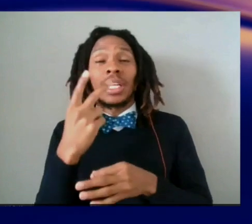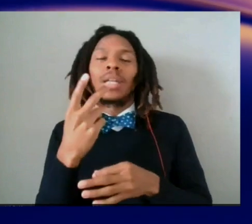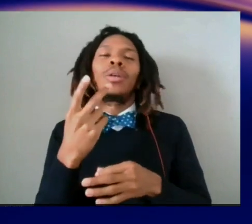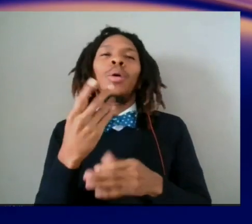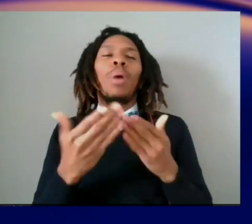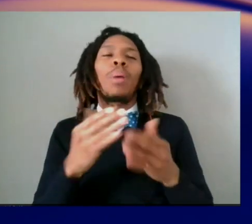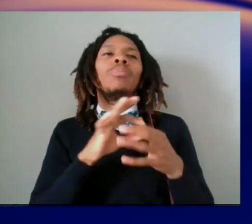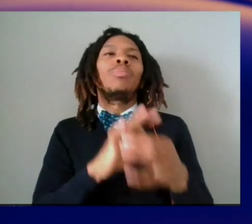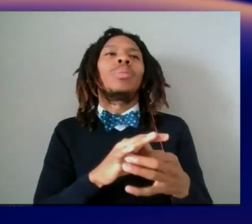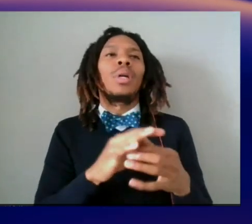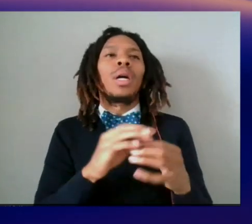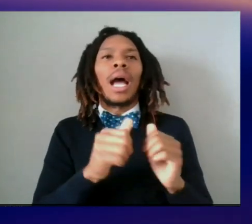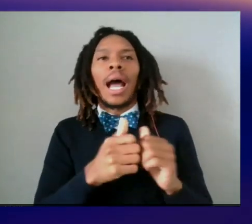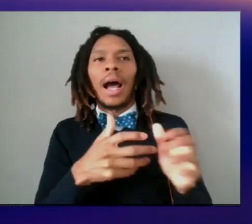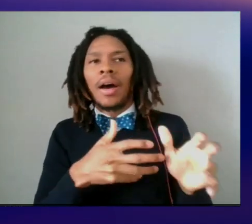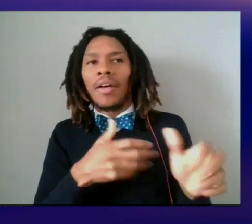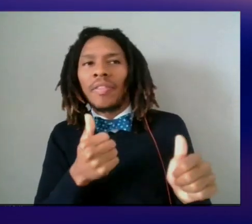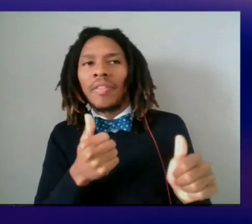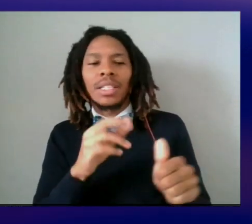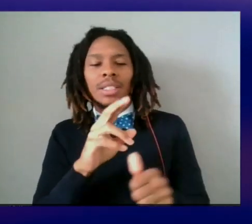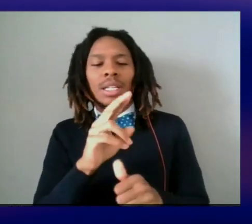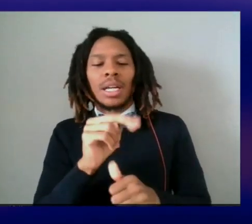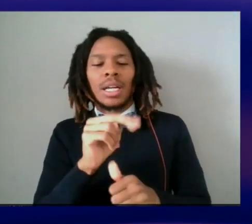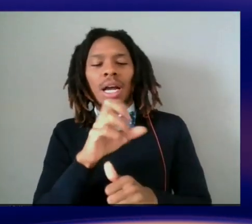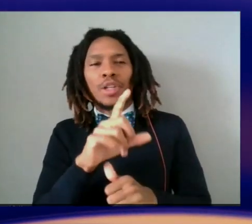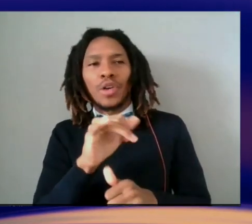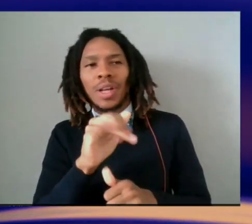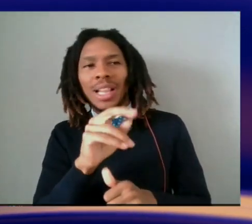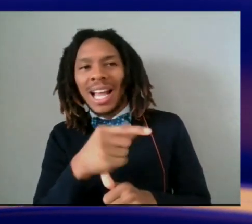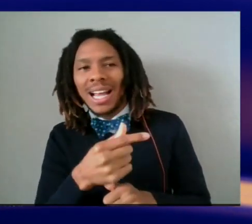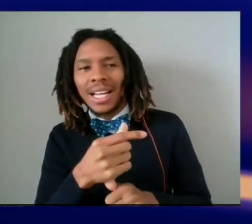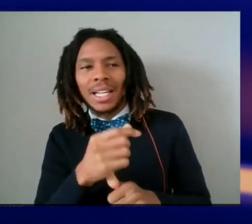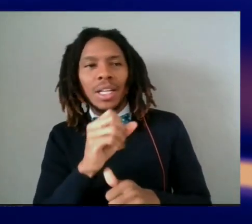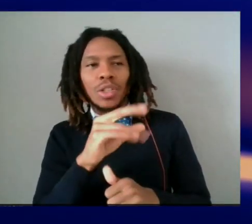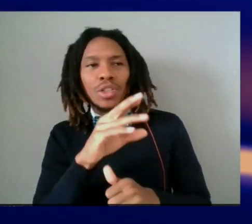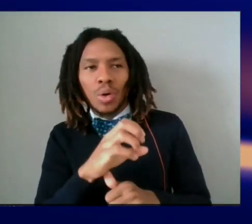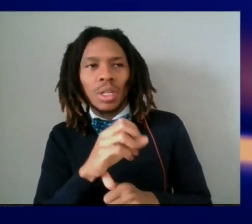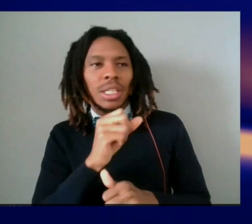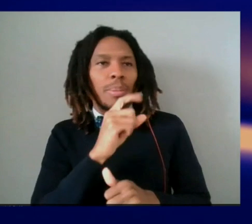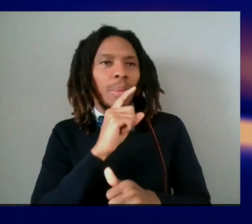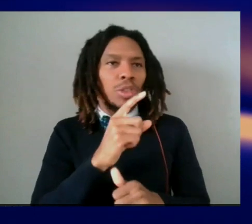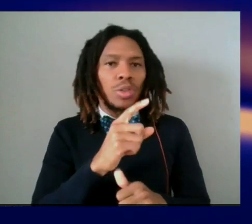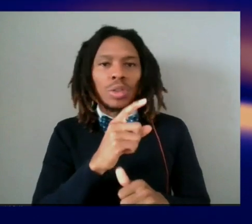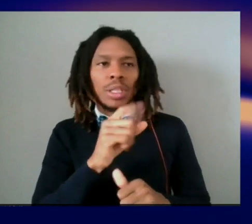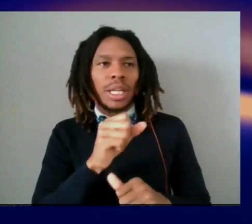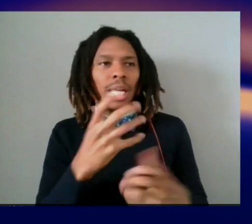how fast the underlying source is and making sure that it's configured to sort of accommodate the level of queries